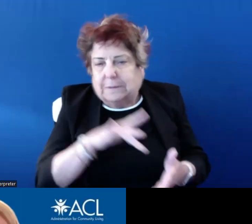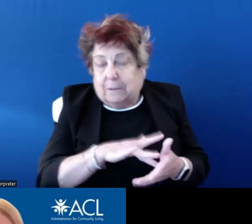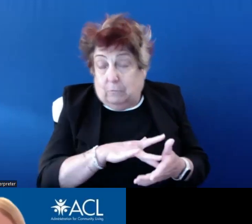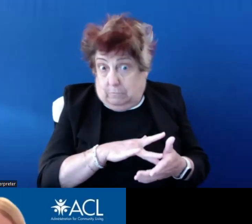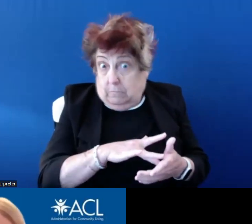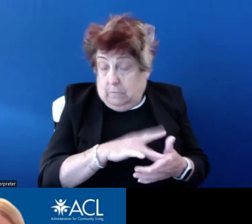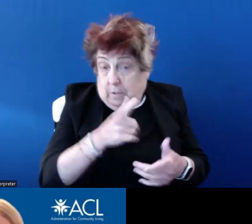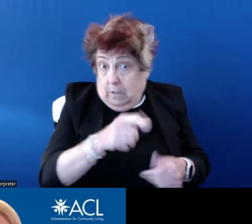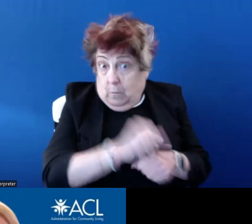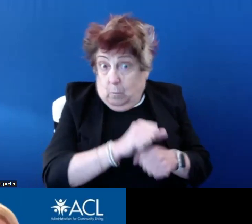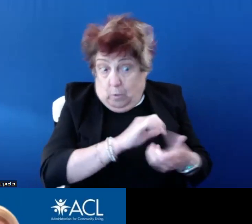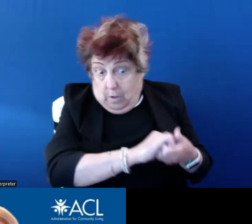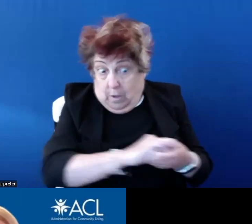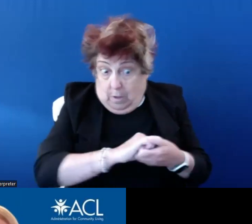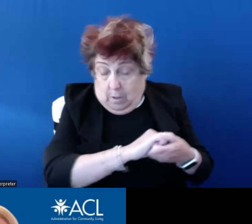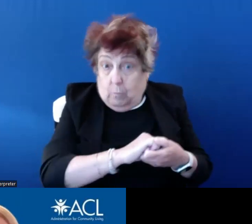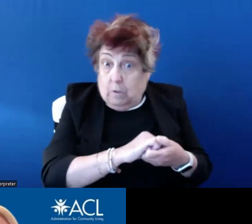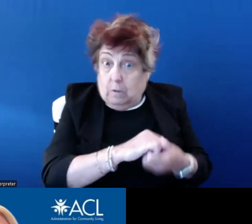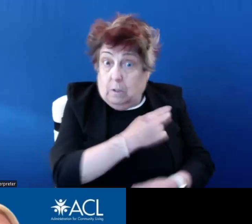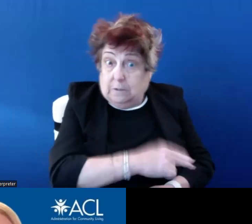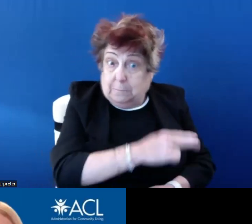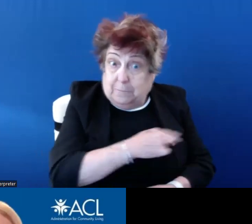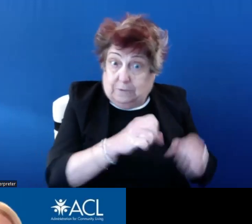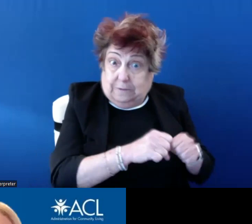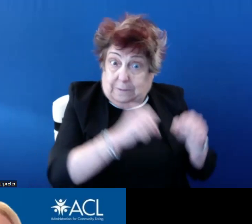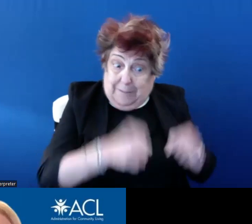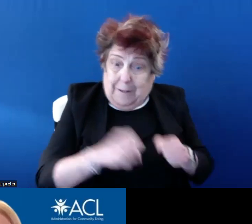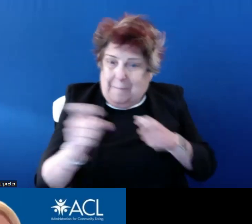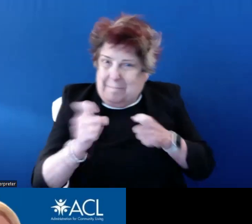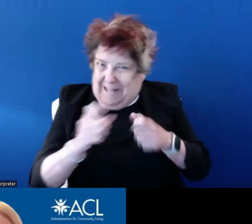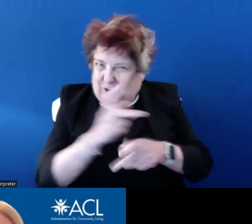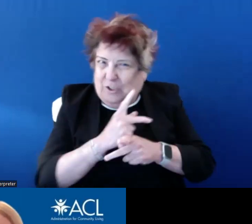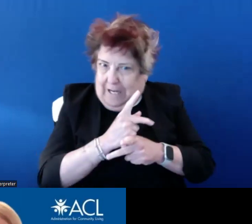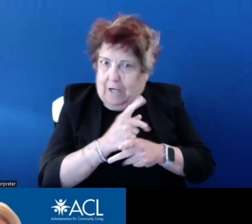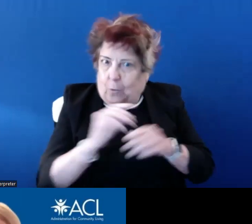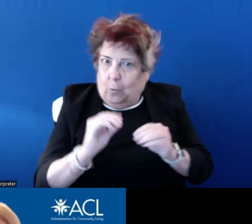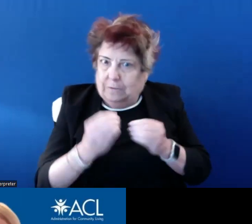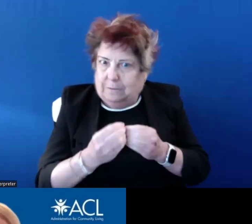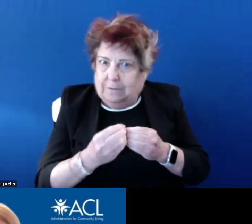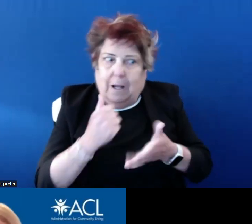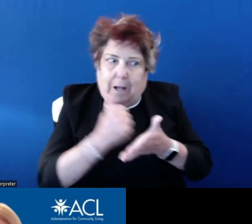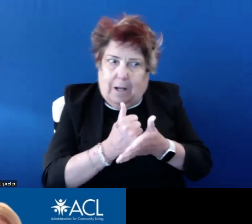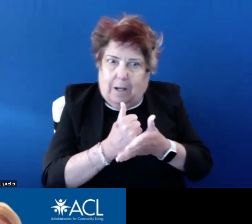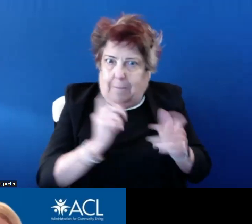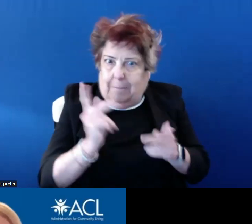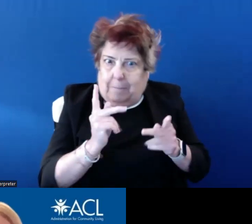hospital systems and managed care organizations to help people access the services that they are looking for to stay